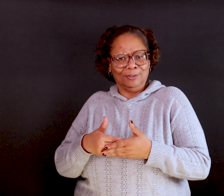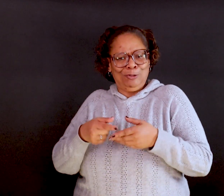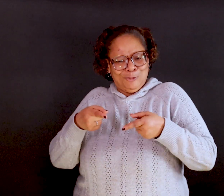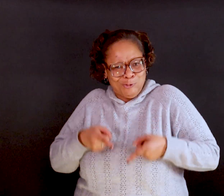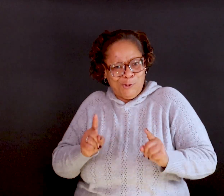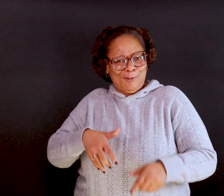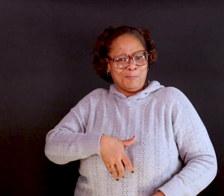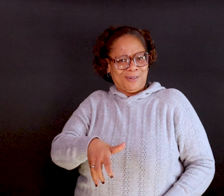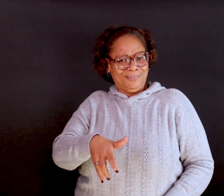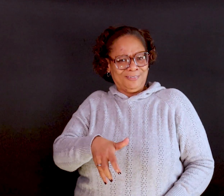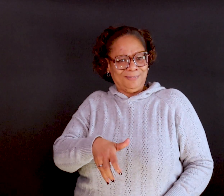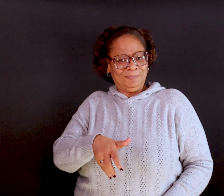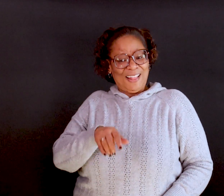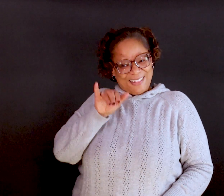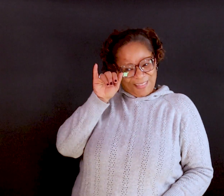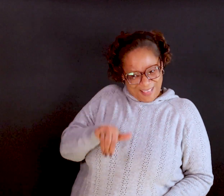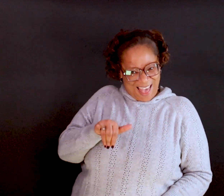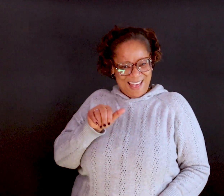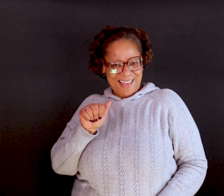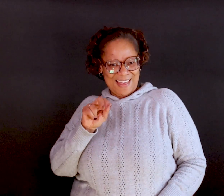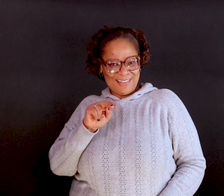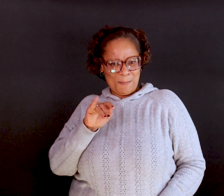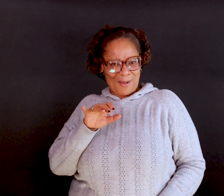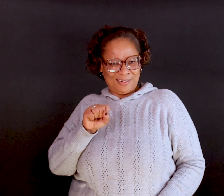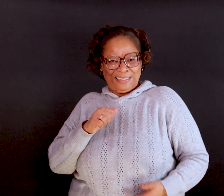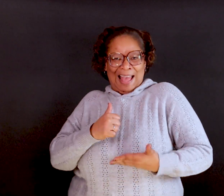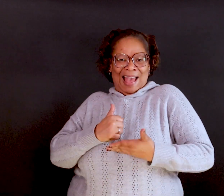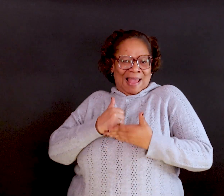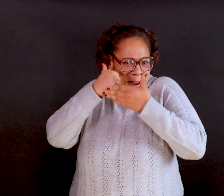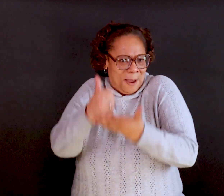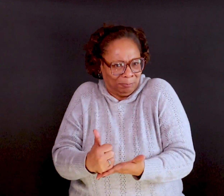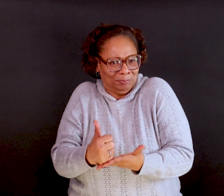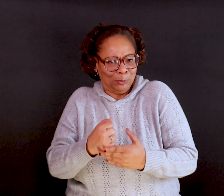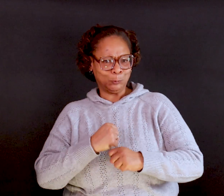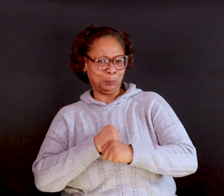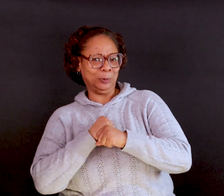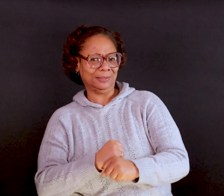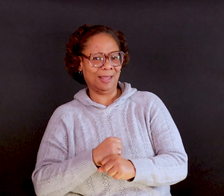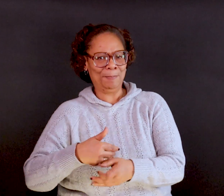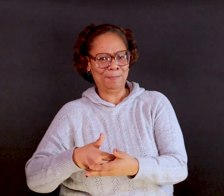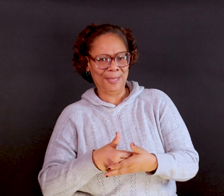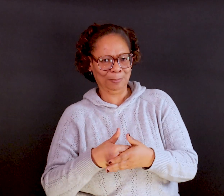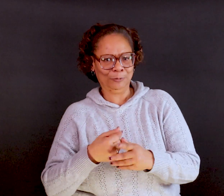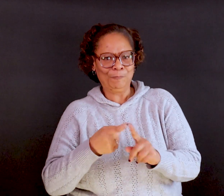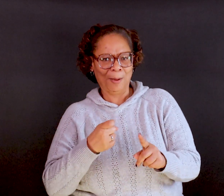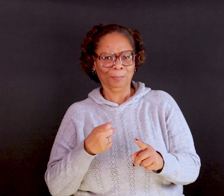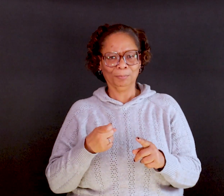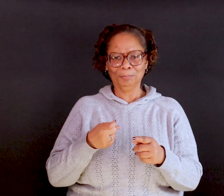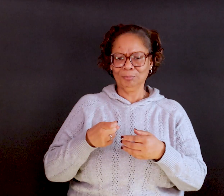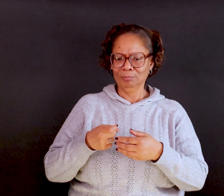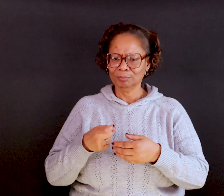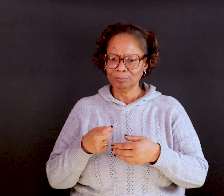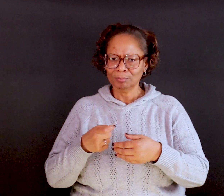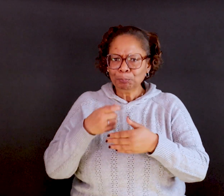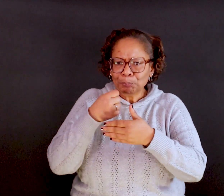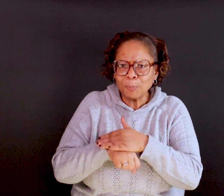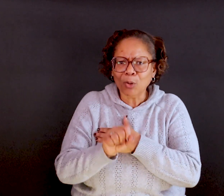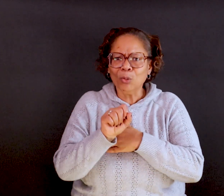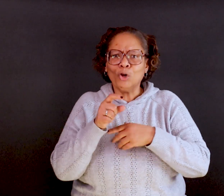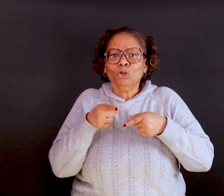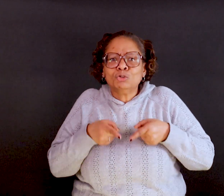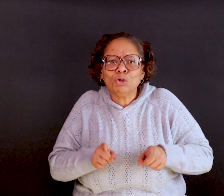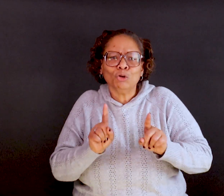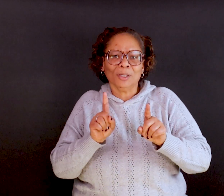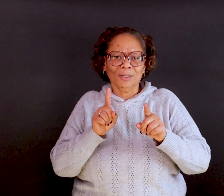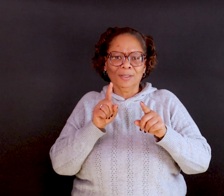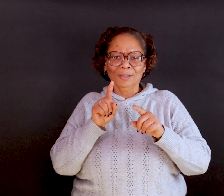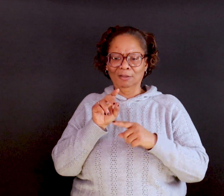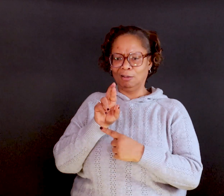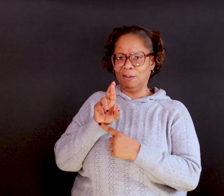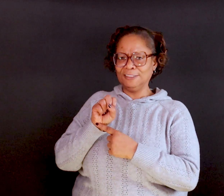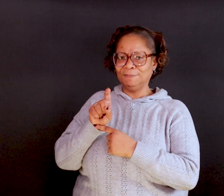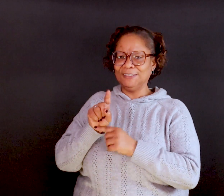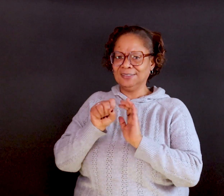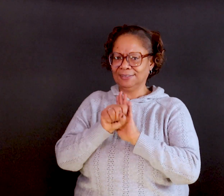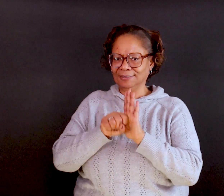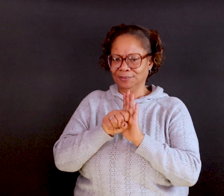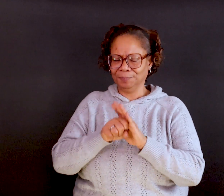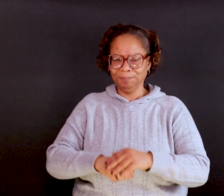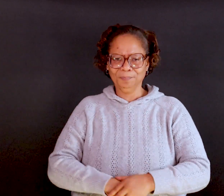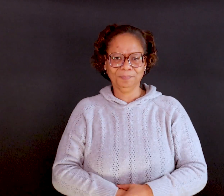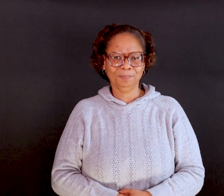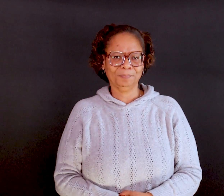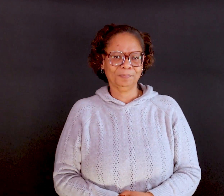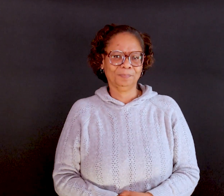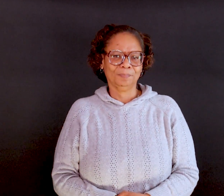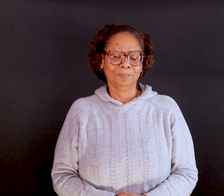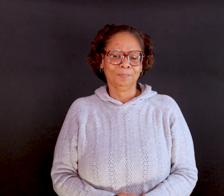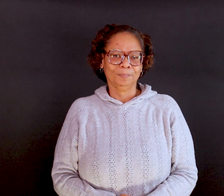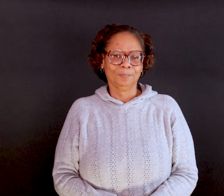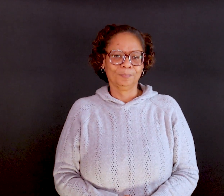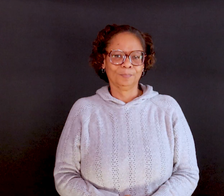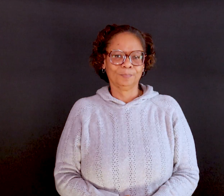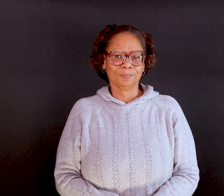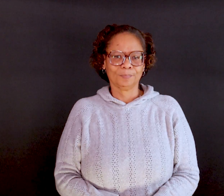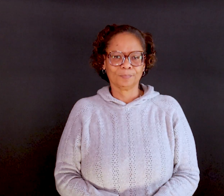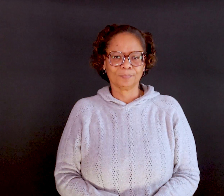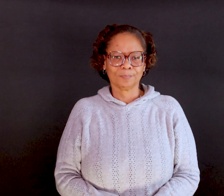These antibodies help protect the infant after birth during the RSV season.